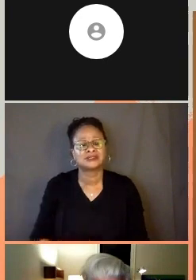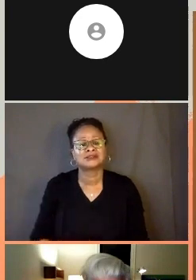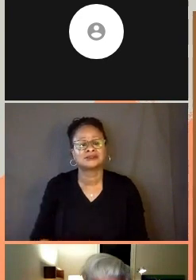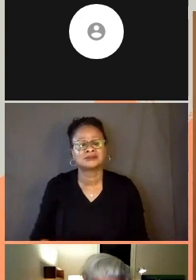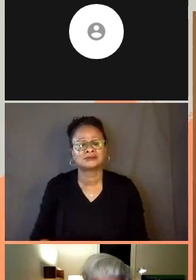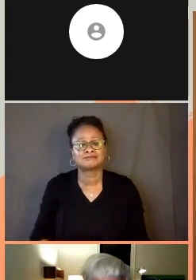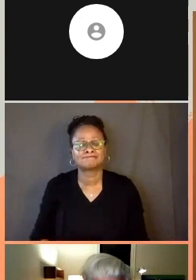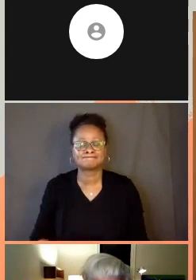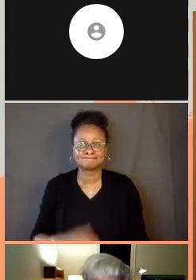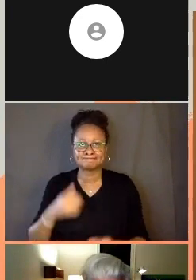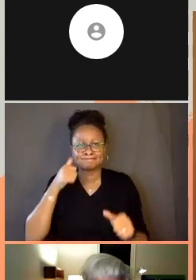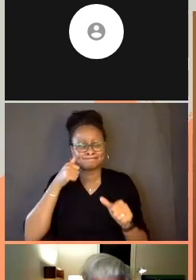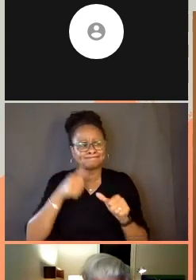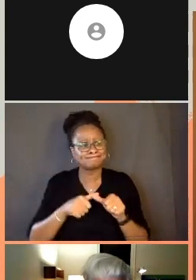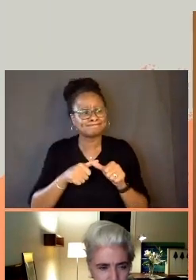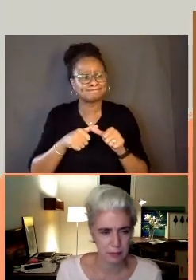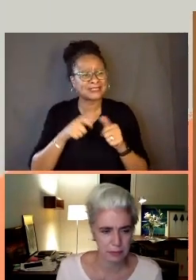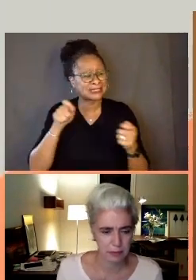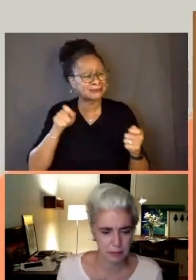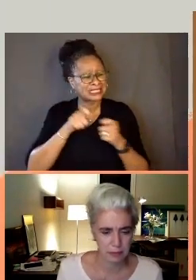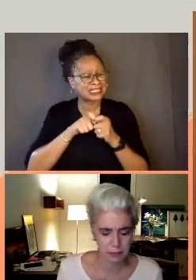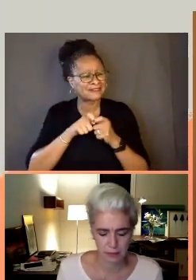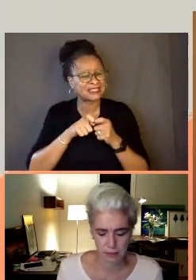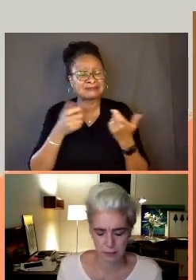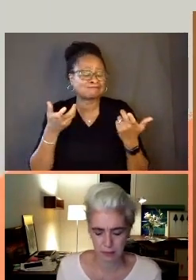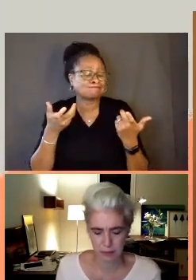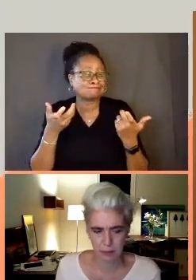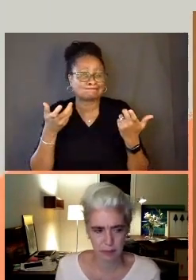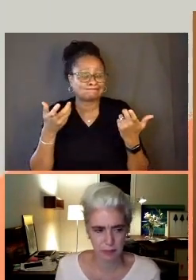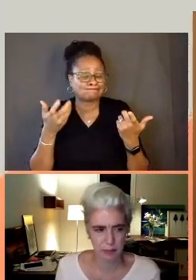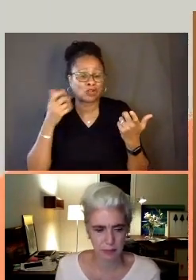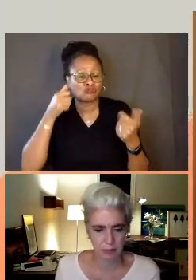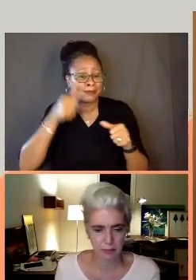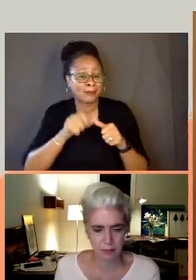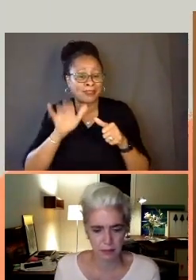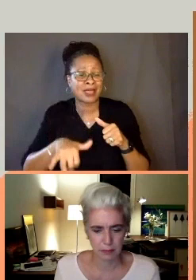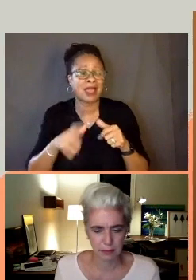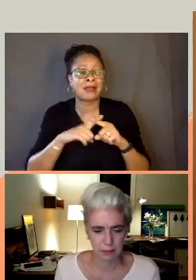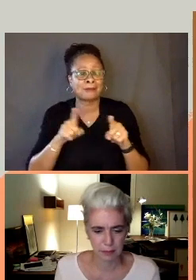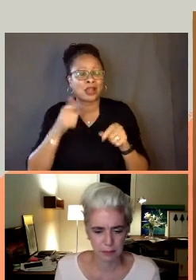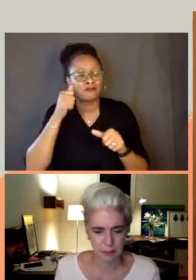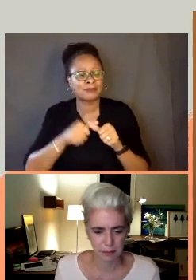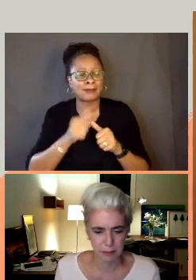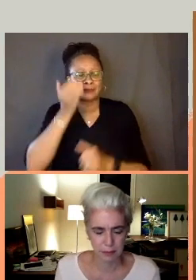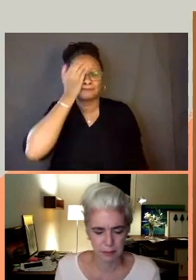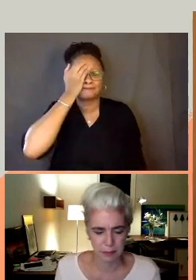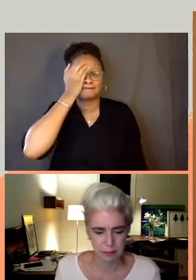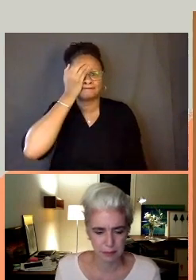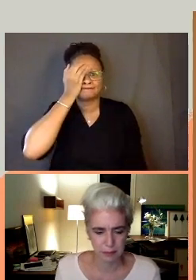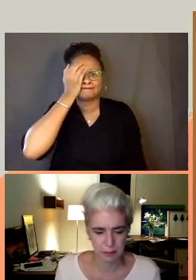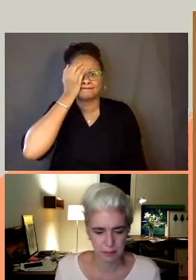I don't remember necessarily the specifics. I just remember having to wear an eye patch over my strongest